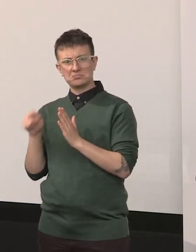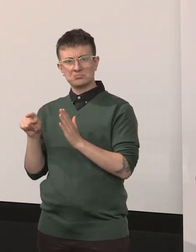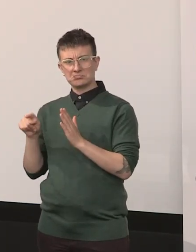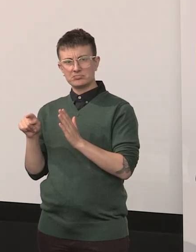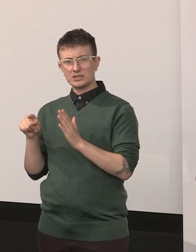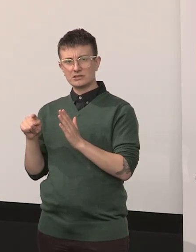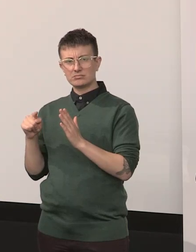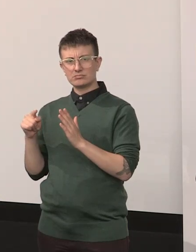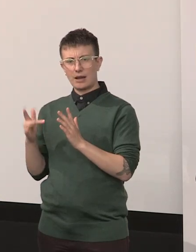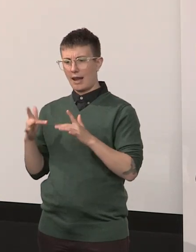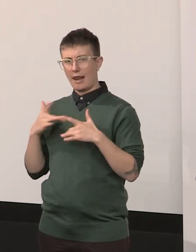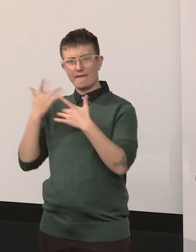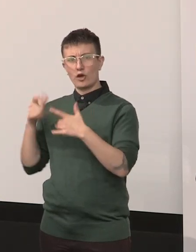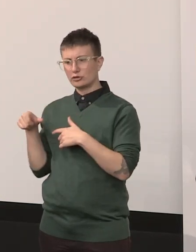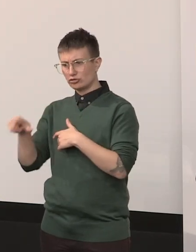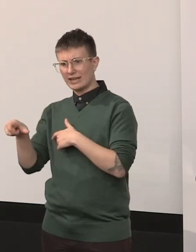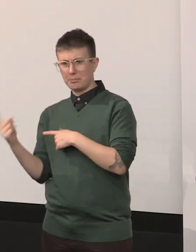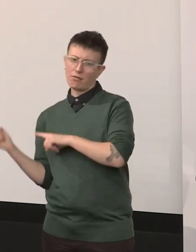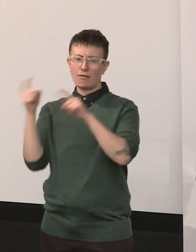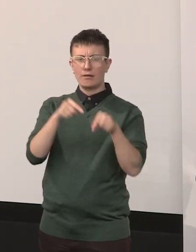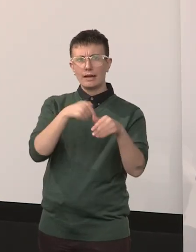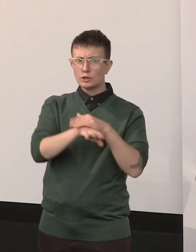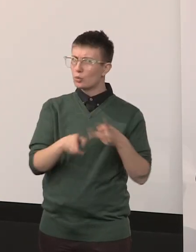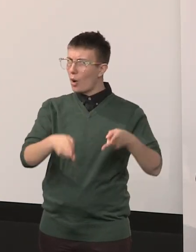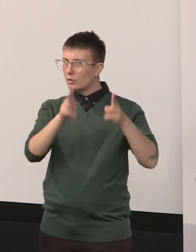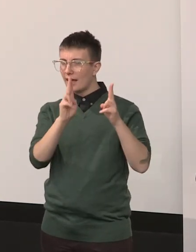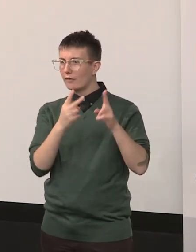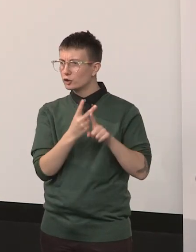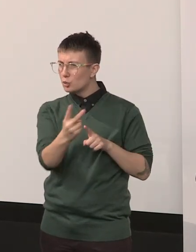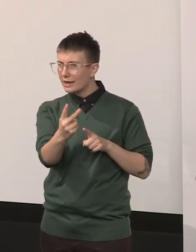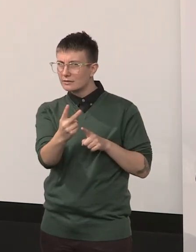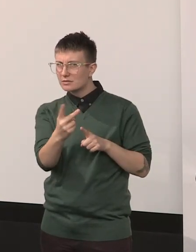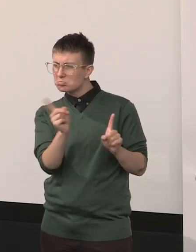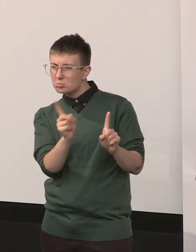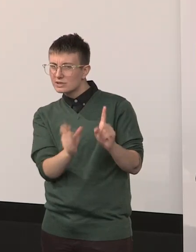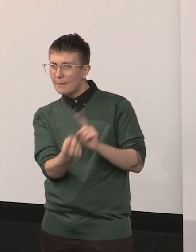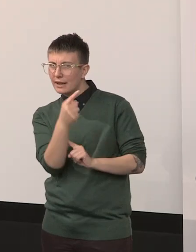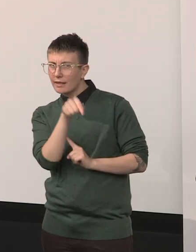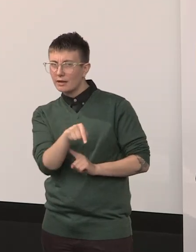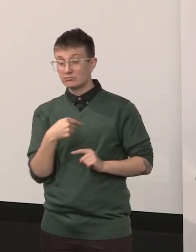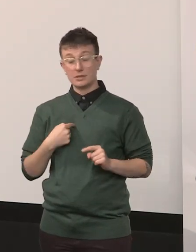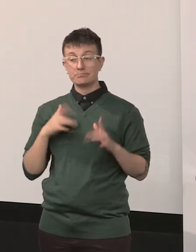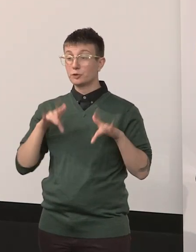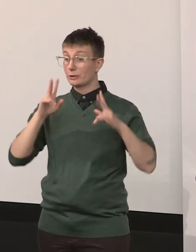By Michael Woodhouse about the homeless man staying in one of the quarantine facilities for two weeks? Have you had a look in to that?